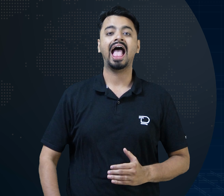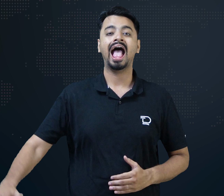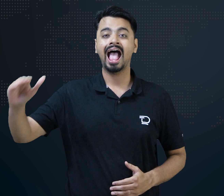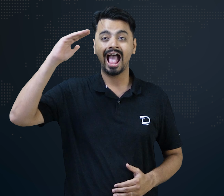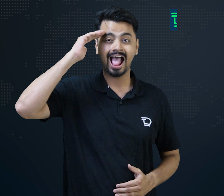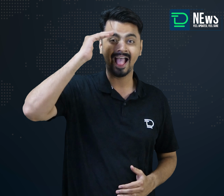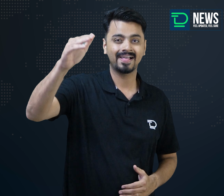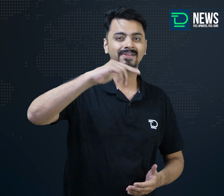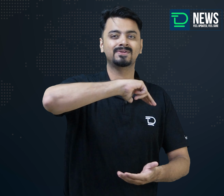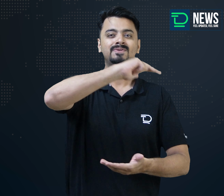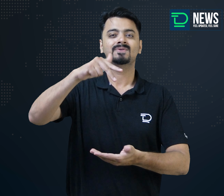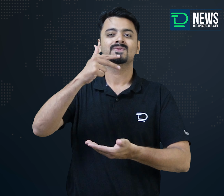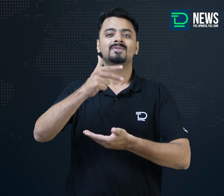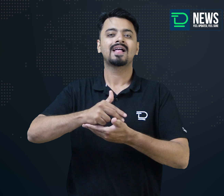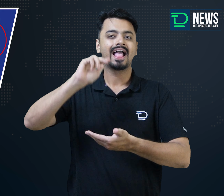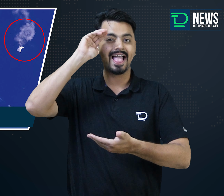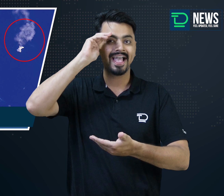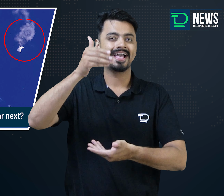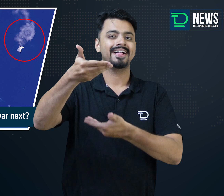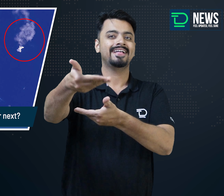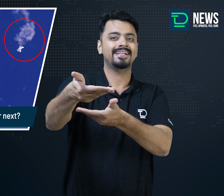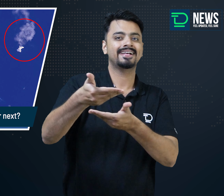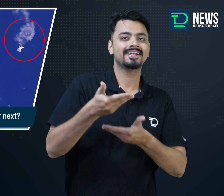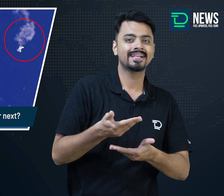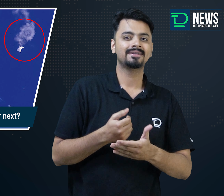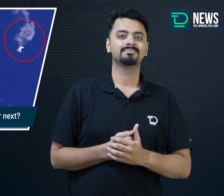Hi, Welcome to DeafTalks News